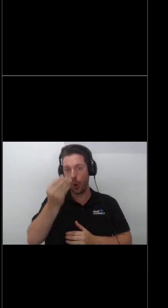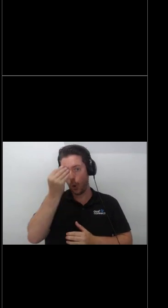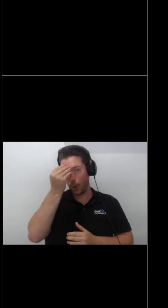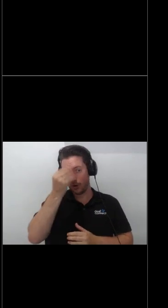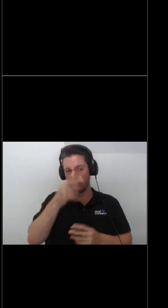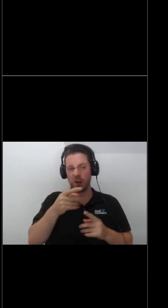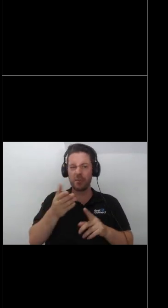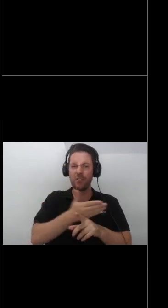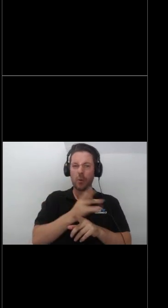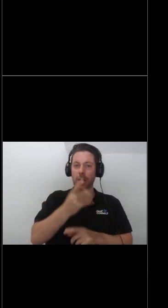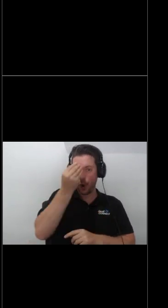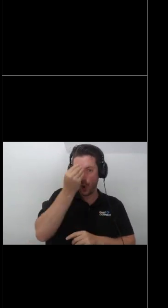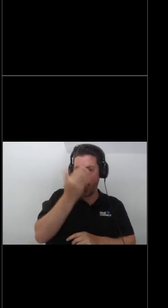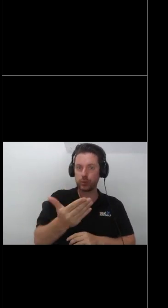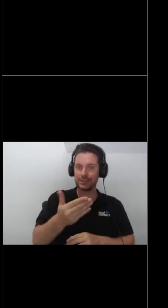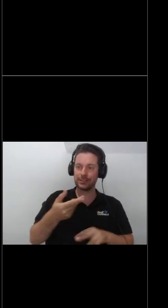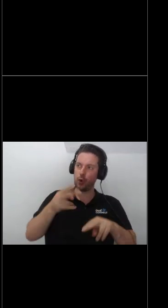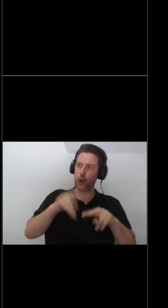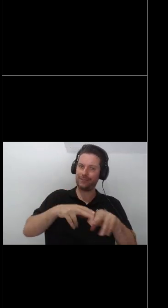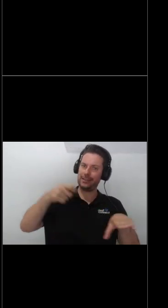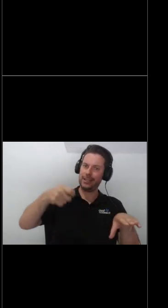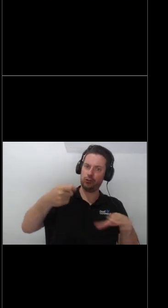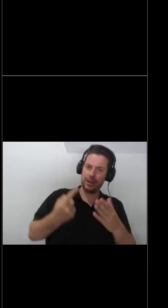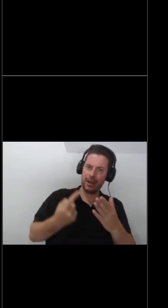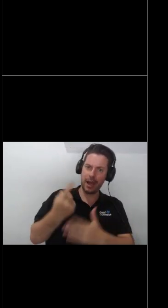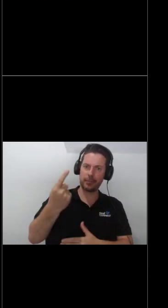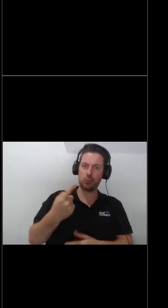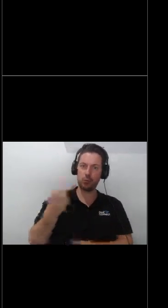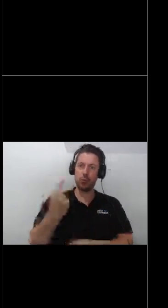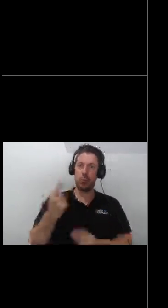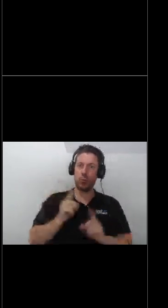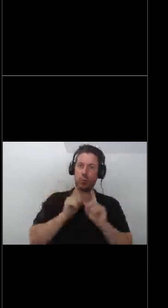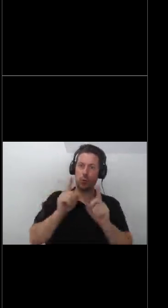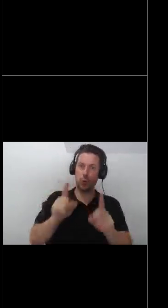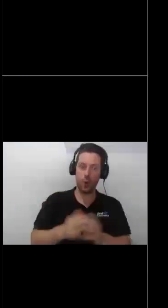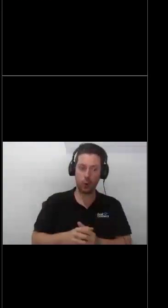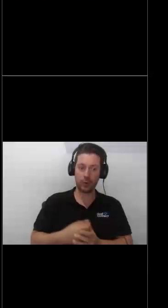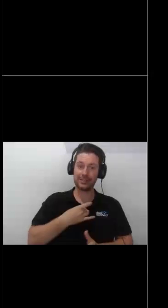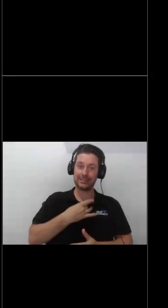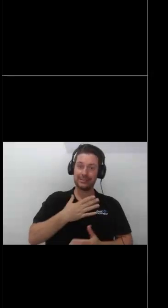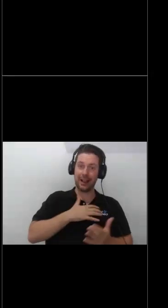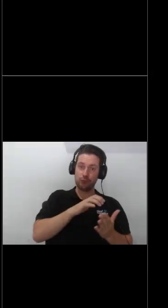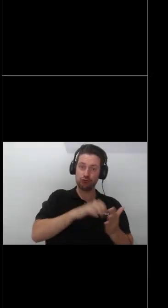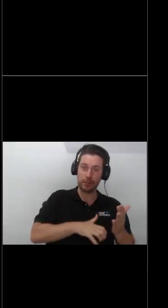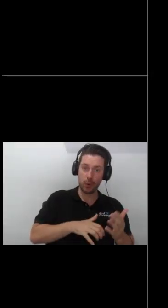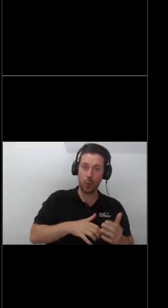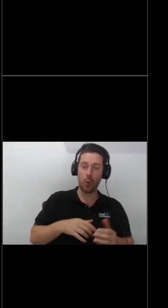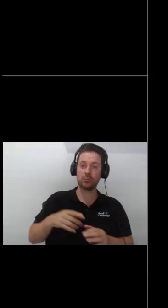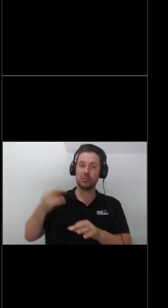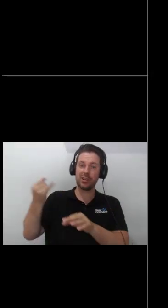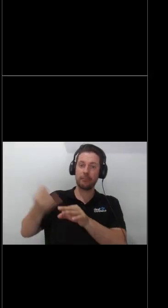who can attend to hearing self-reports, clinical reports and other documents, documentation and representation.